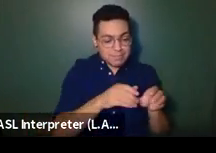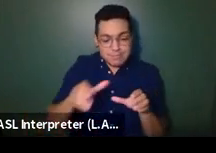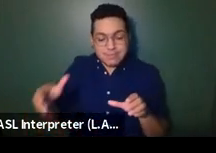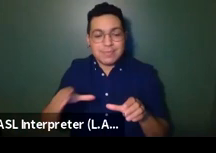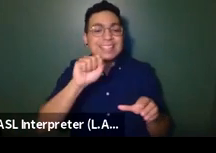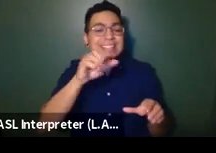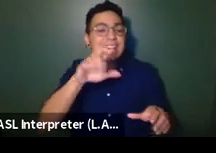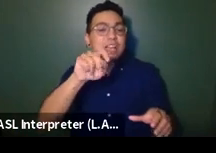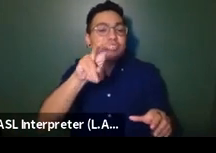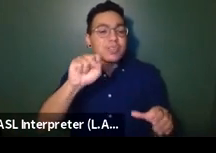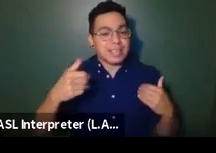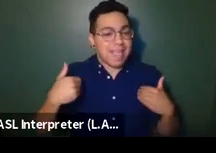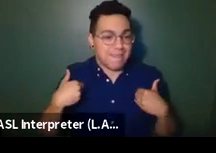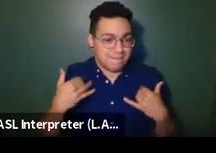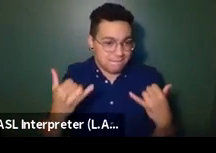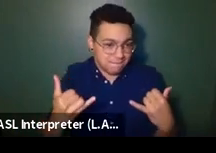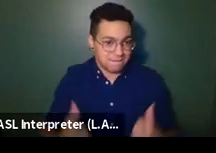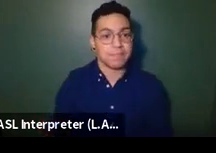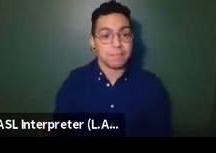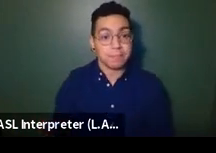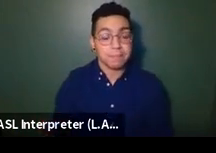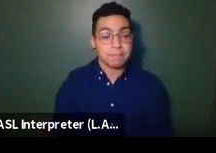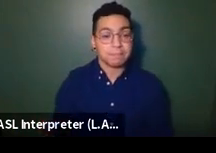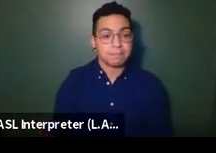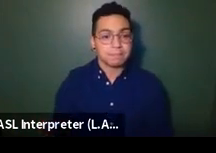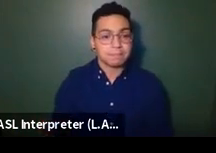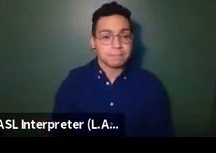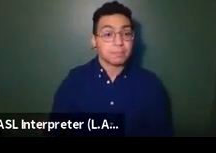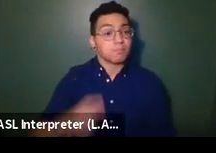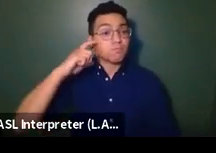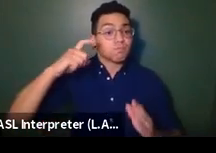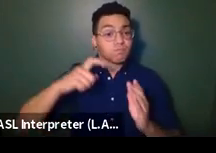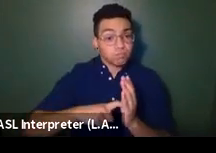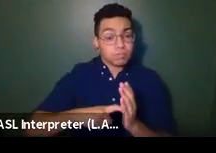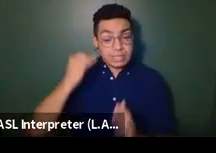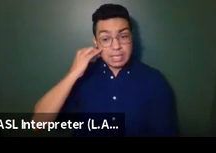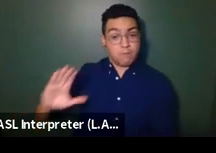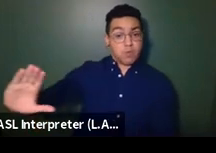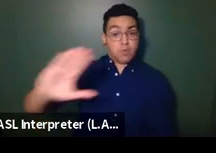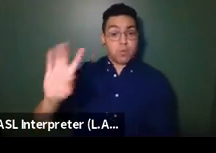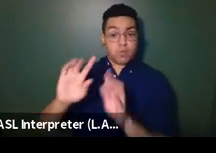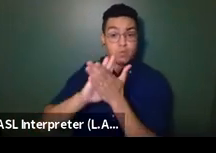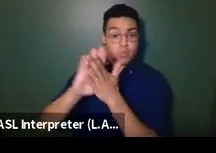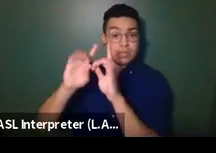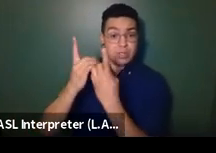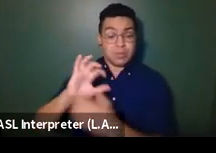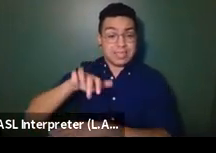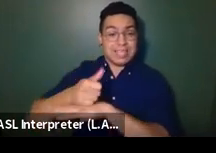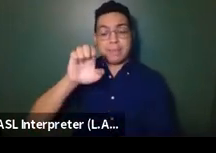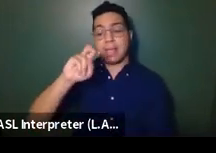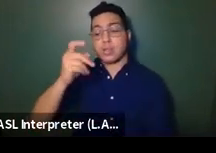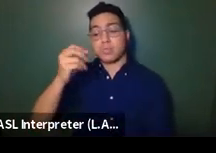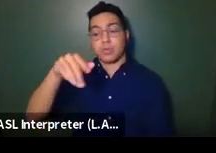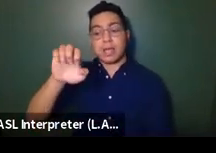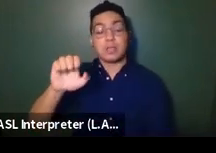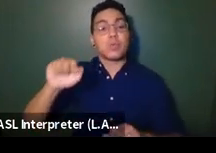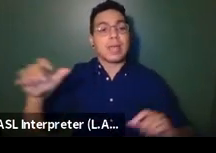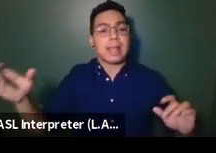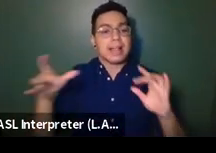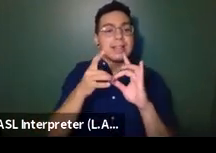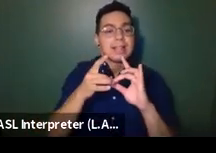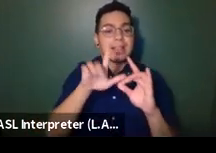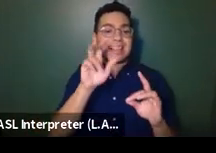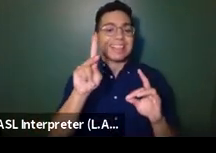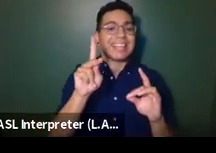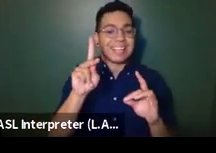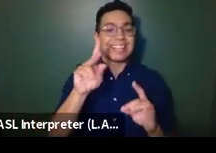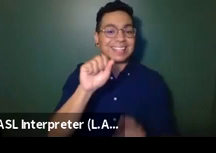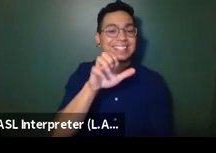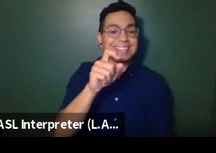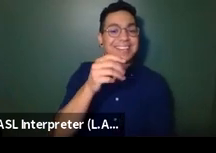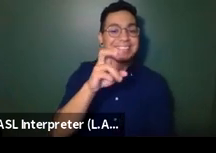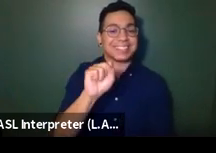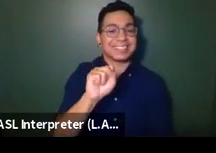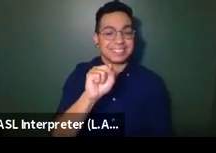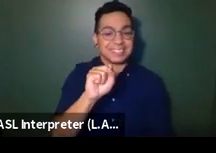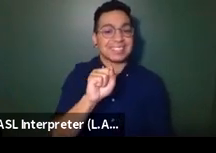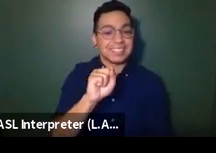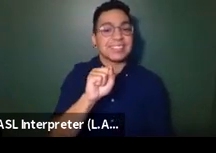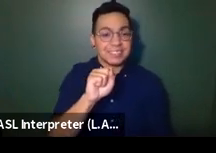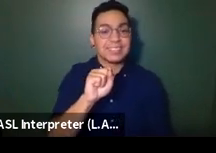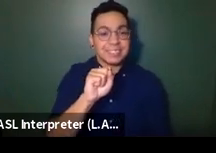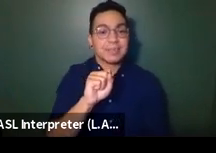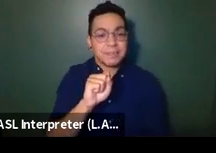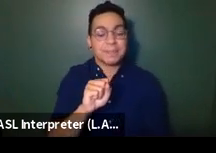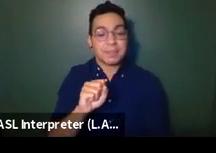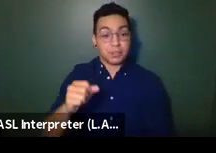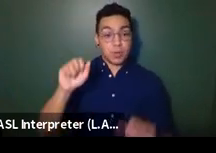ESD 189 - Amy Colburn: Just to note there is a way on if the, if your district has the enterprise version of school, you can link sections so linking sections just kind of attaches them all together while students are still separated by